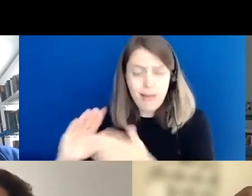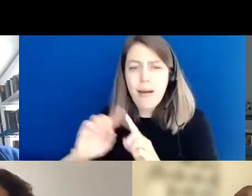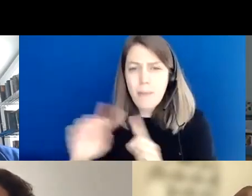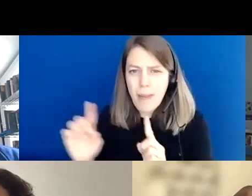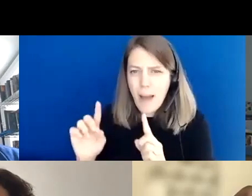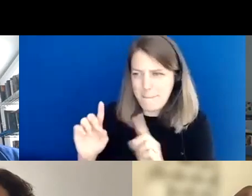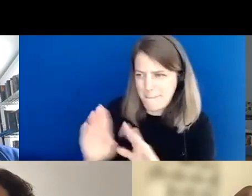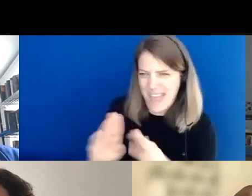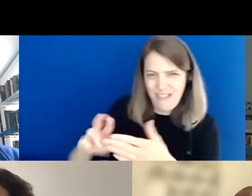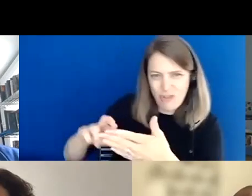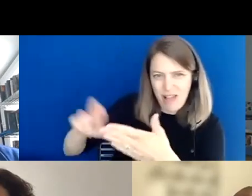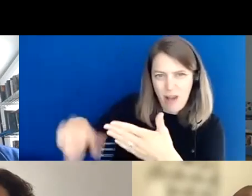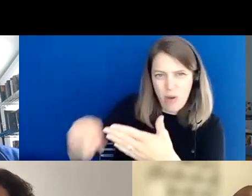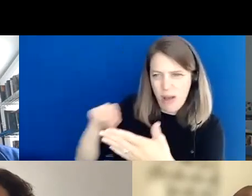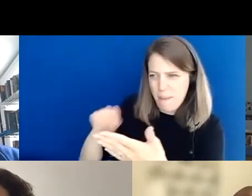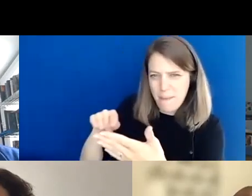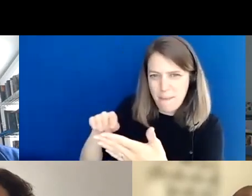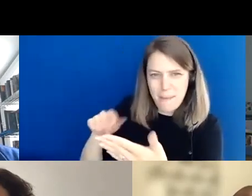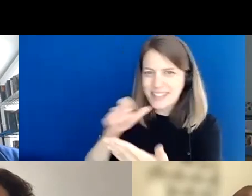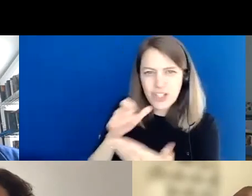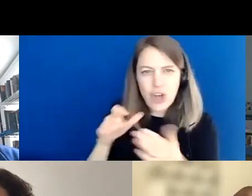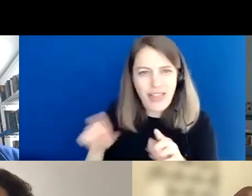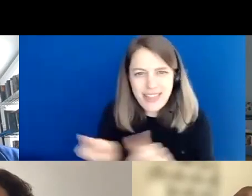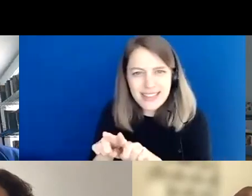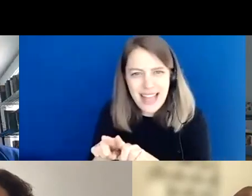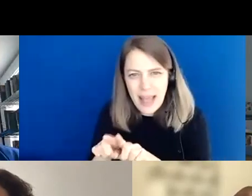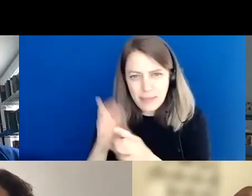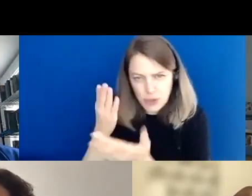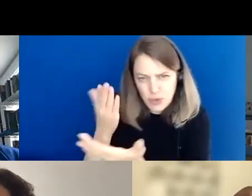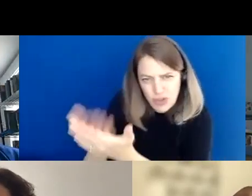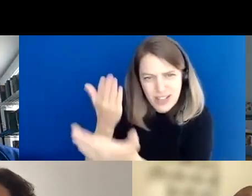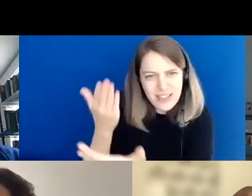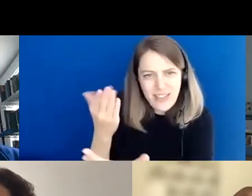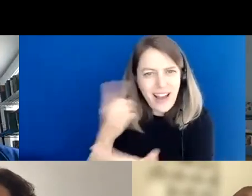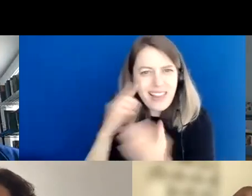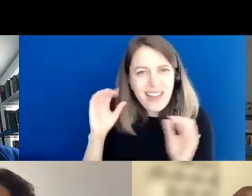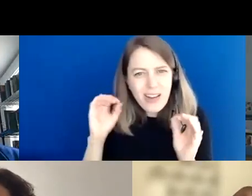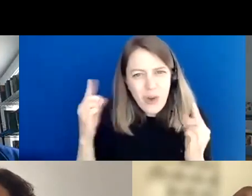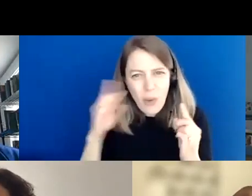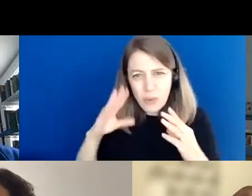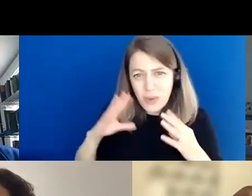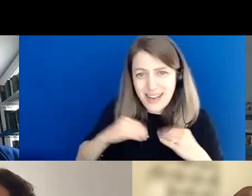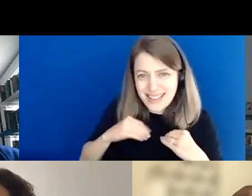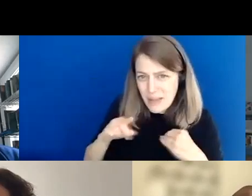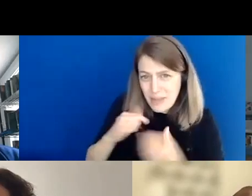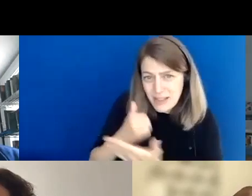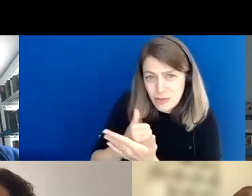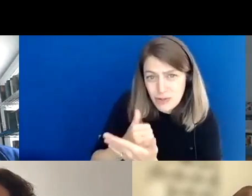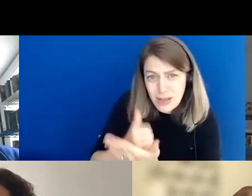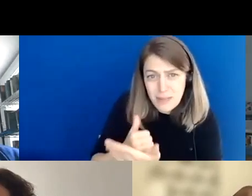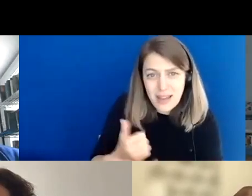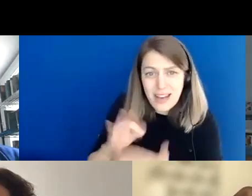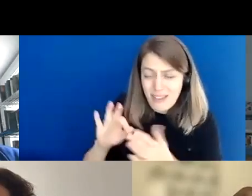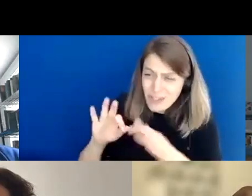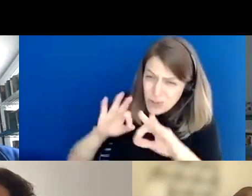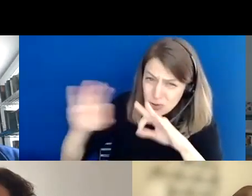that is not the same thing as justifiability. I don't think anyone would accept this treatment if it were described to them fully, if they told them what it was for,